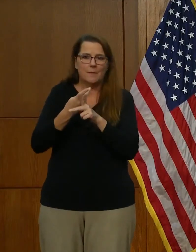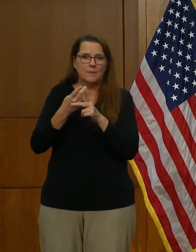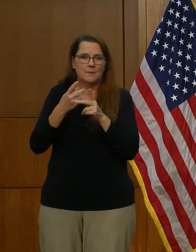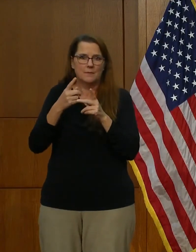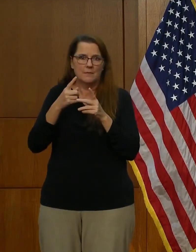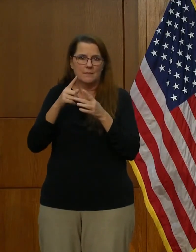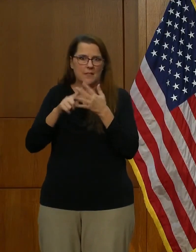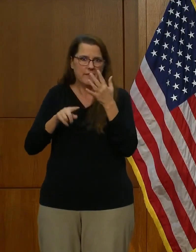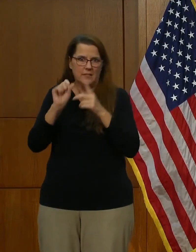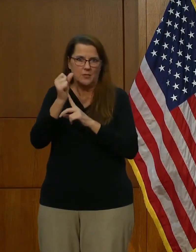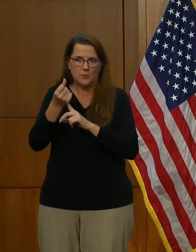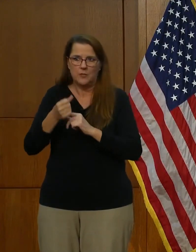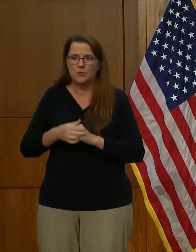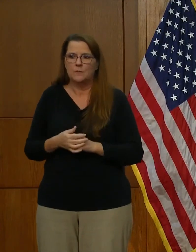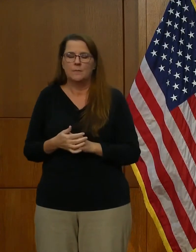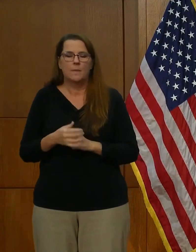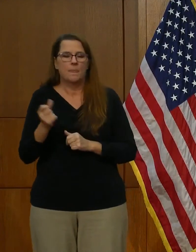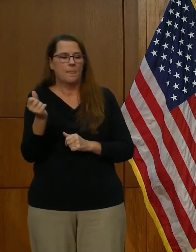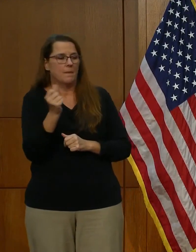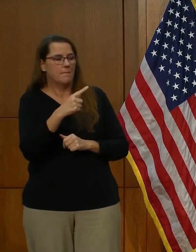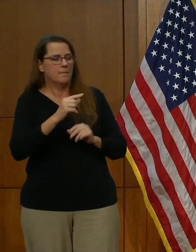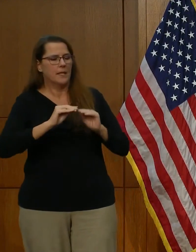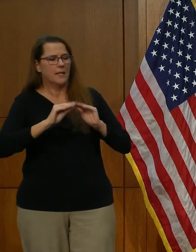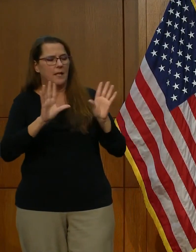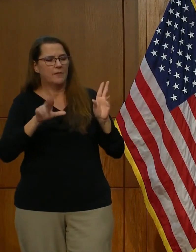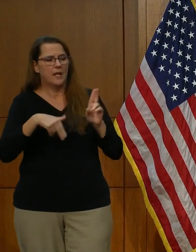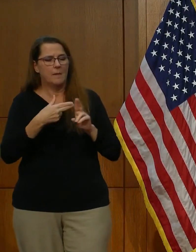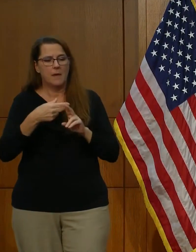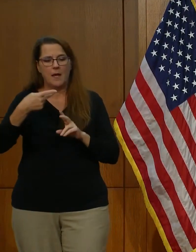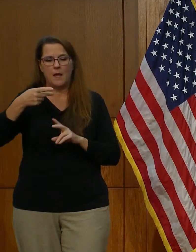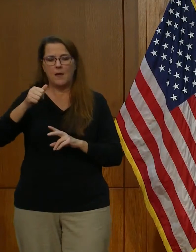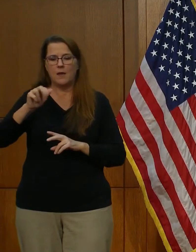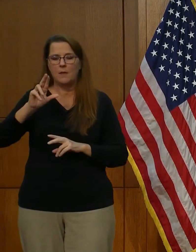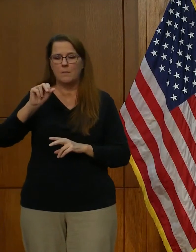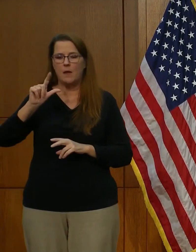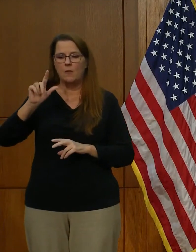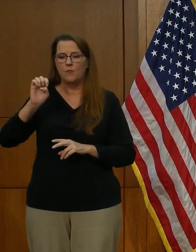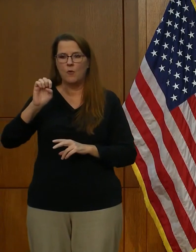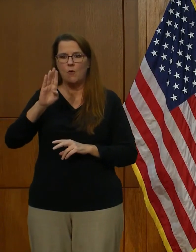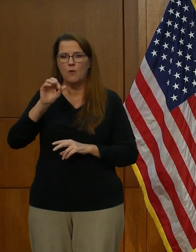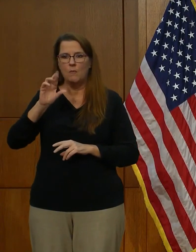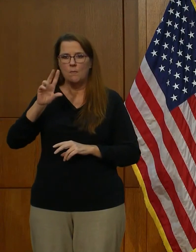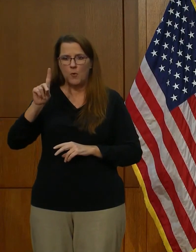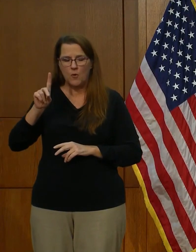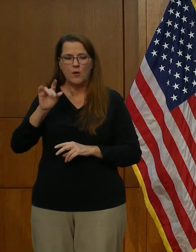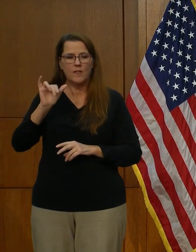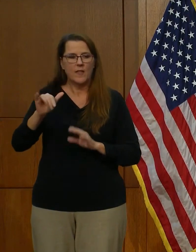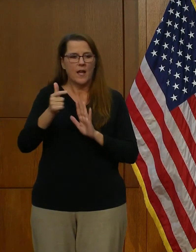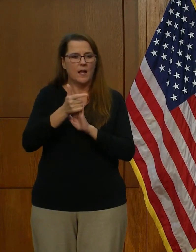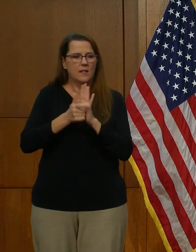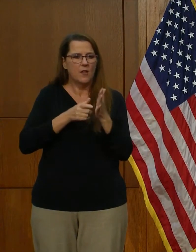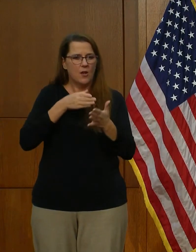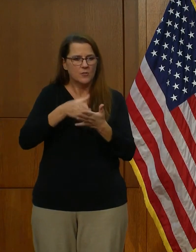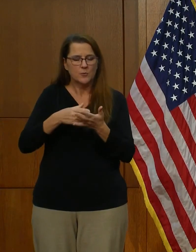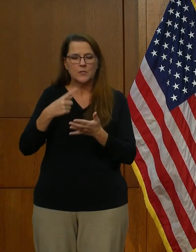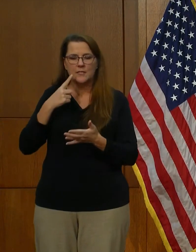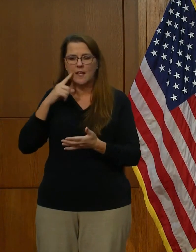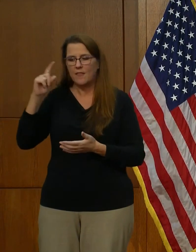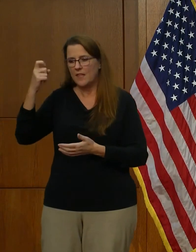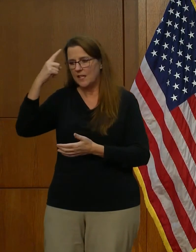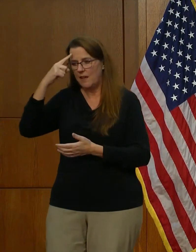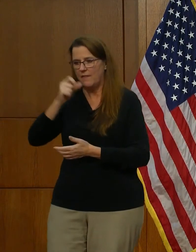REPORTED TO THE CDC. PAROLE